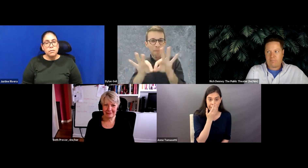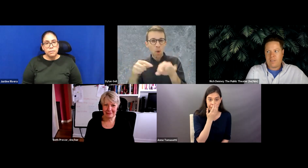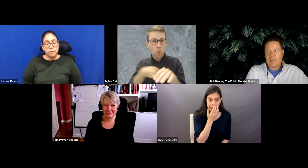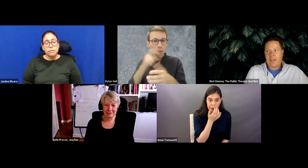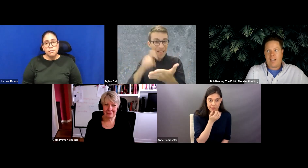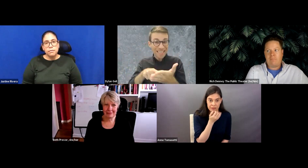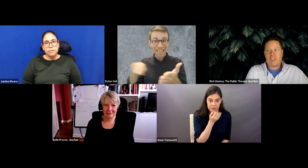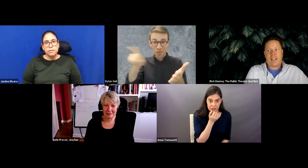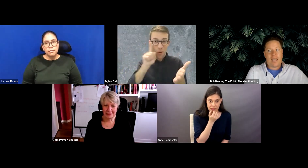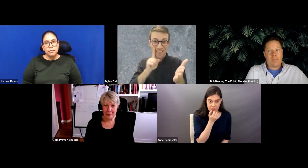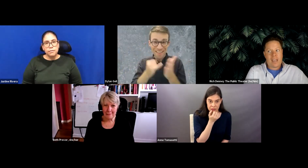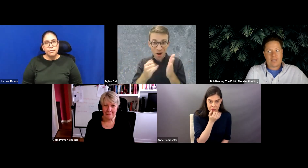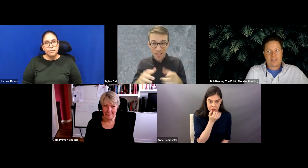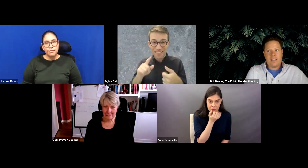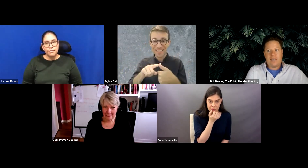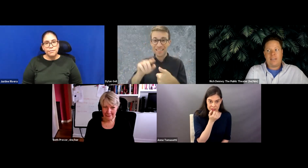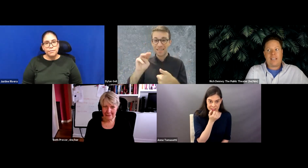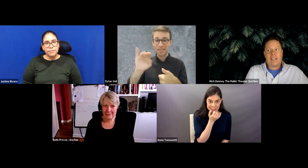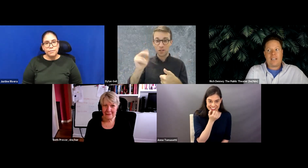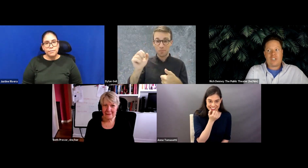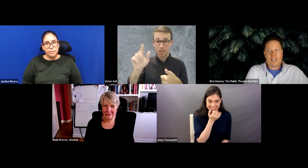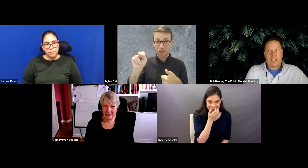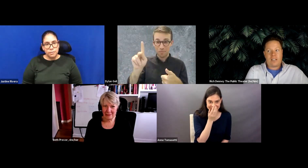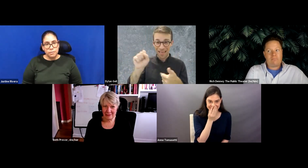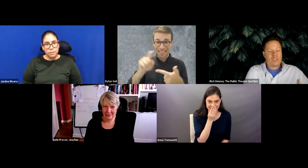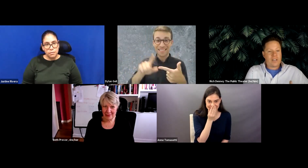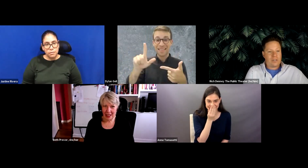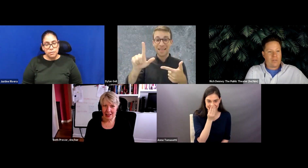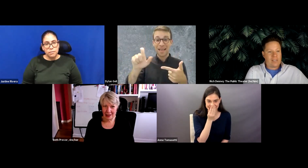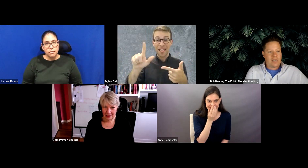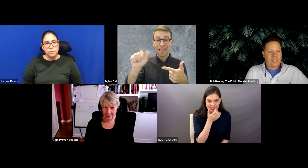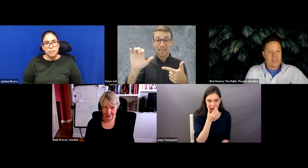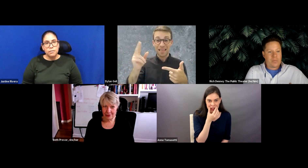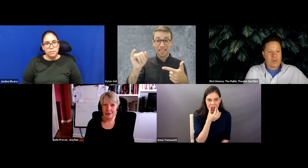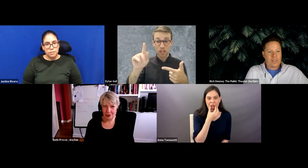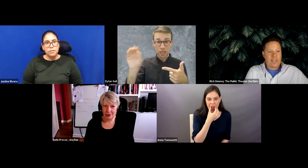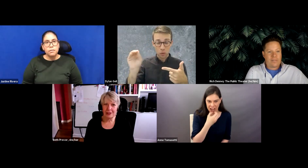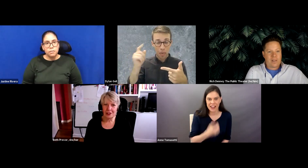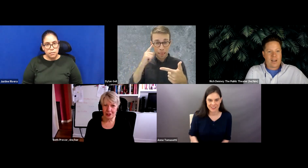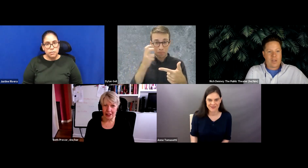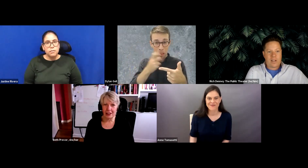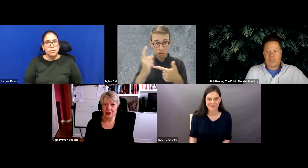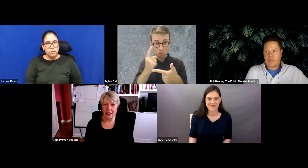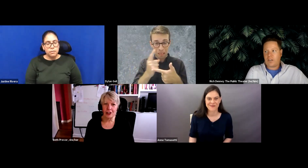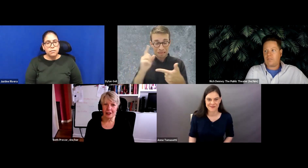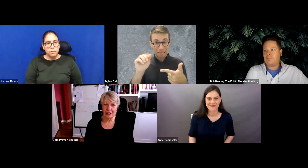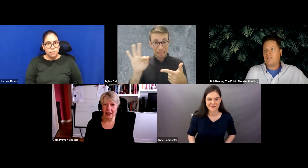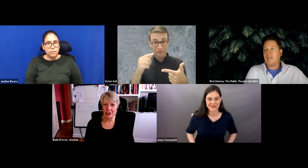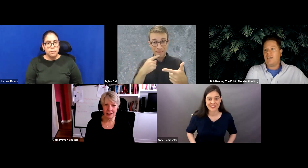them. Michelle Banks, Leelah Chaitoo, I think I'm saying that properly, and if not- Chaitoo.